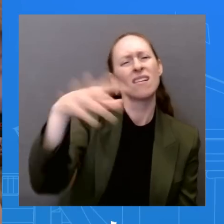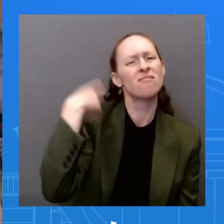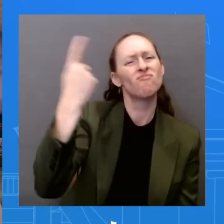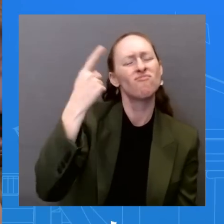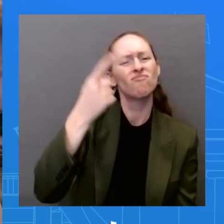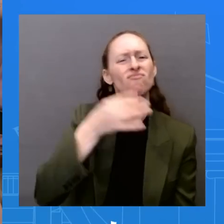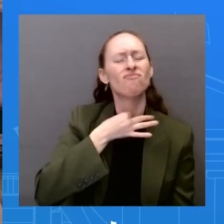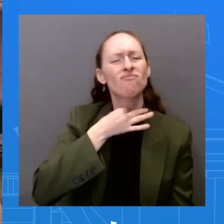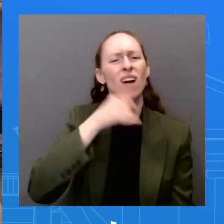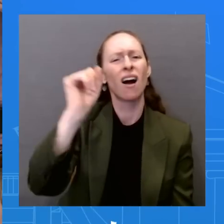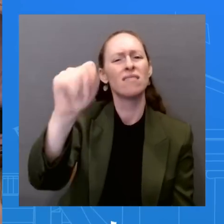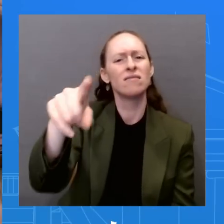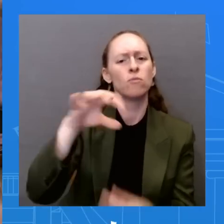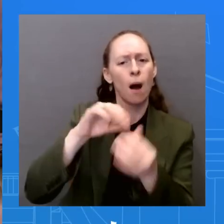and you have to get more from Congress?